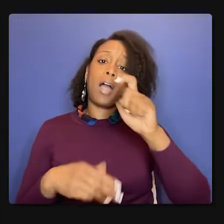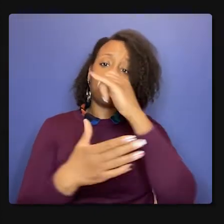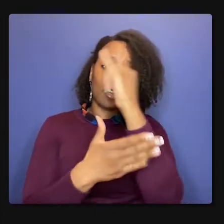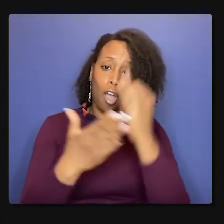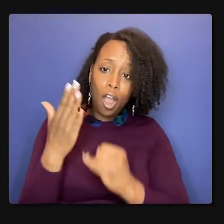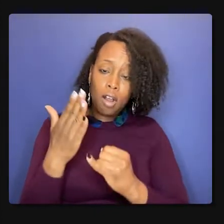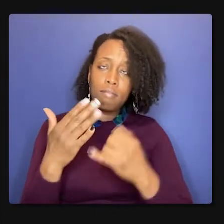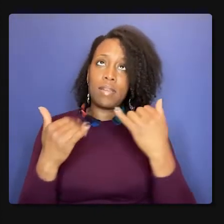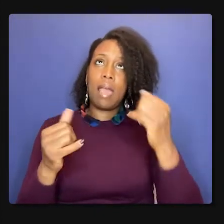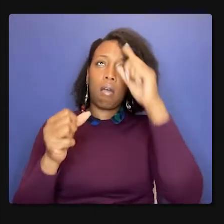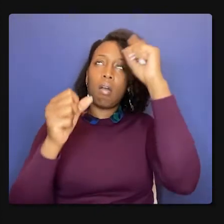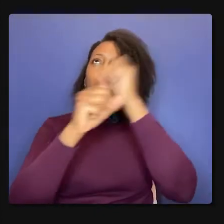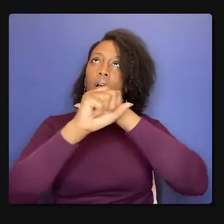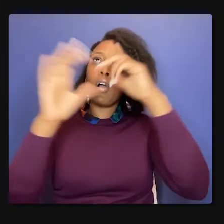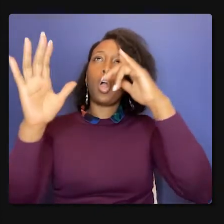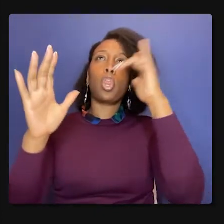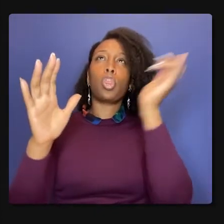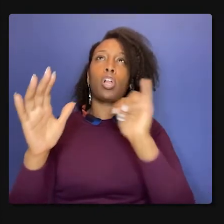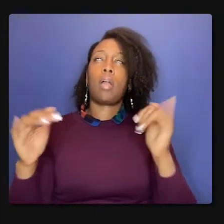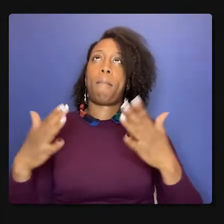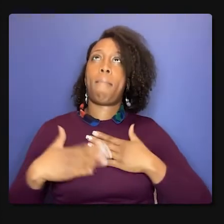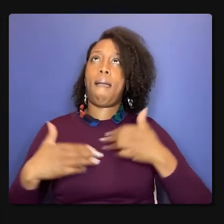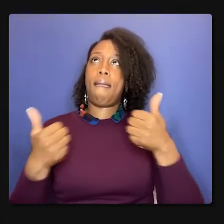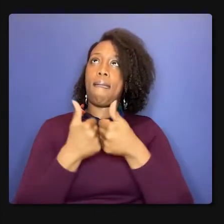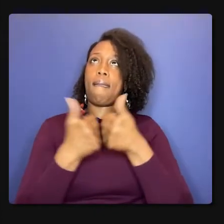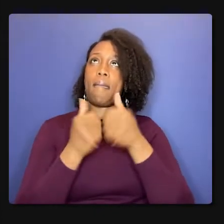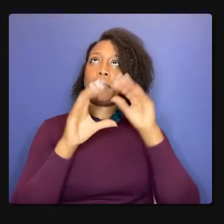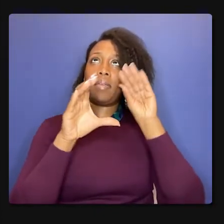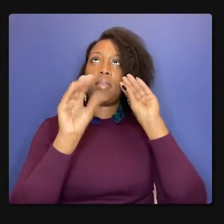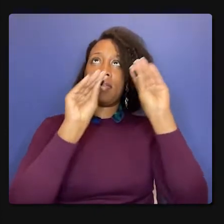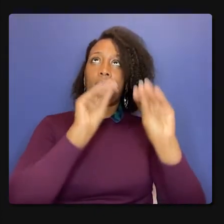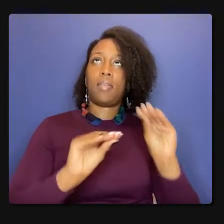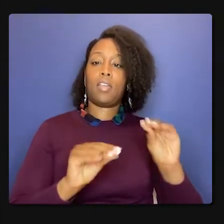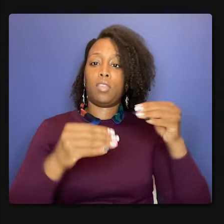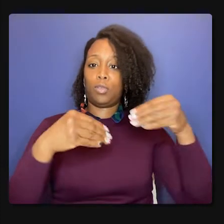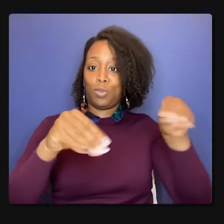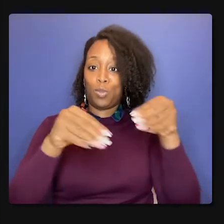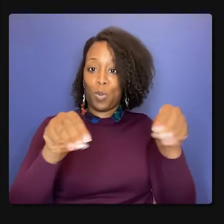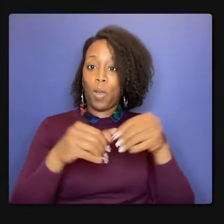And now it's time to start imagining what it would look like to have your game in our Store.